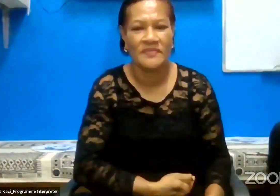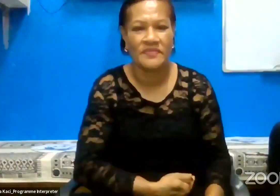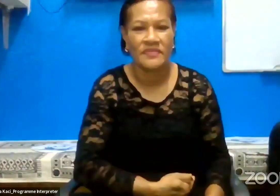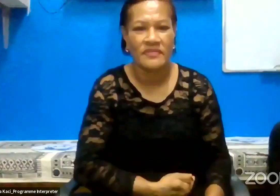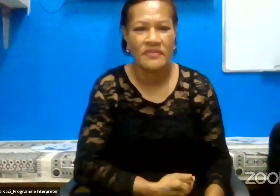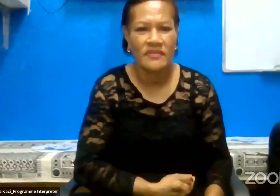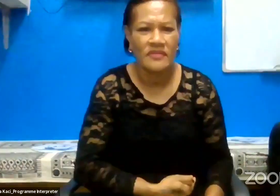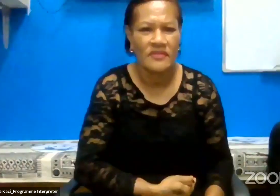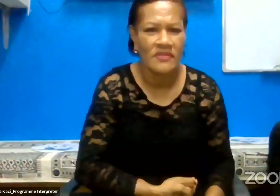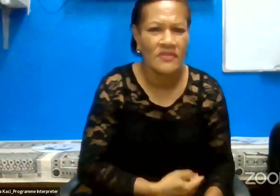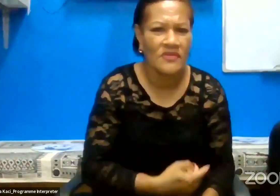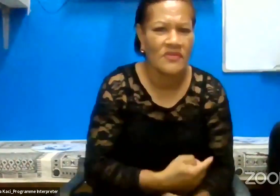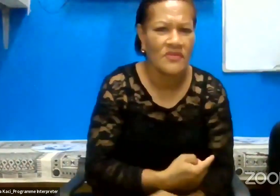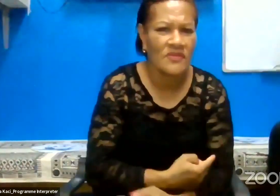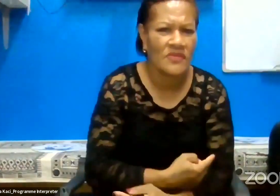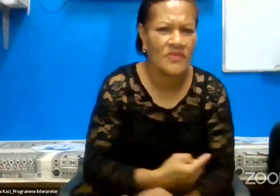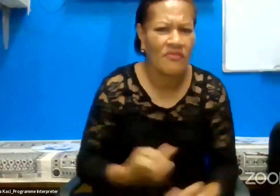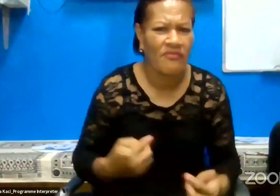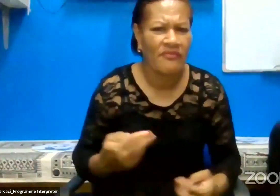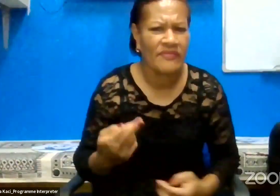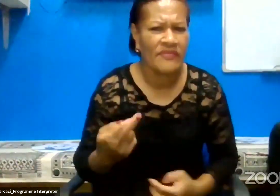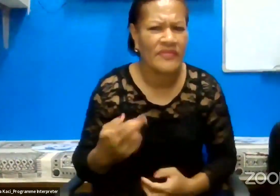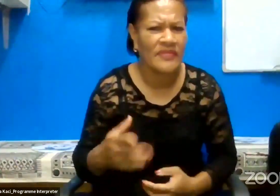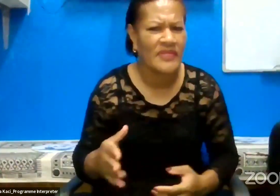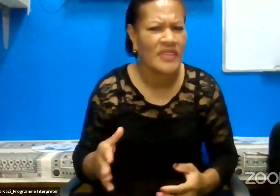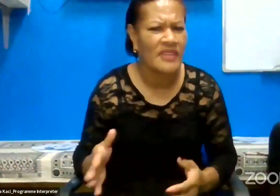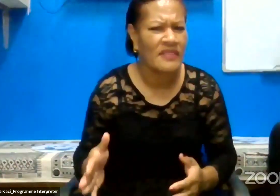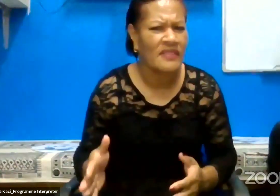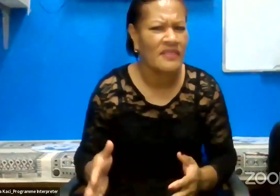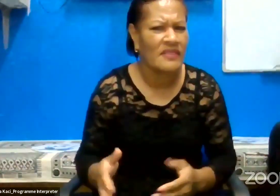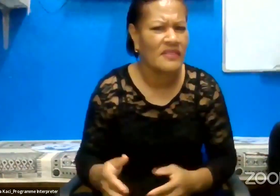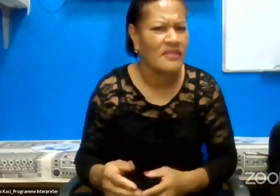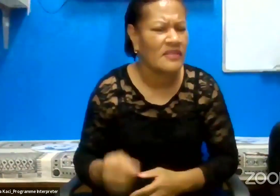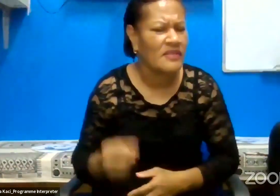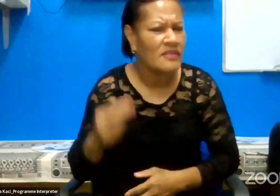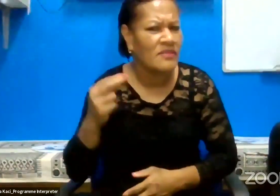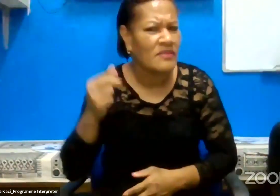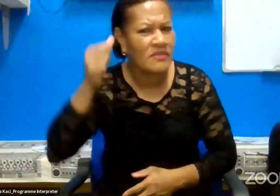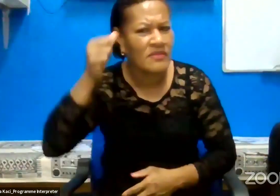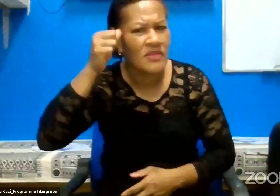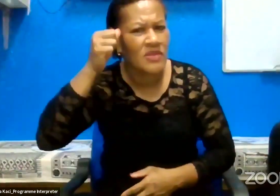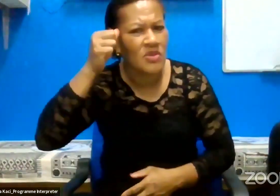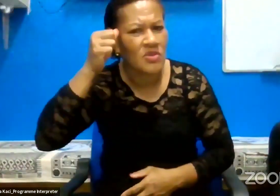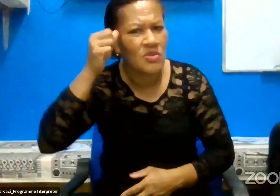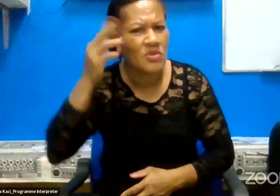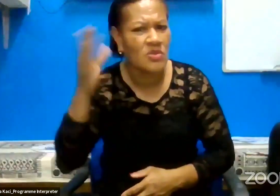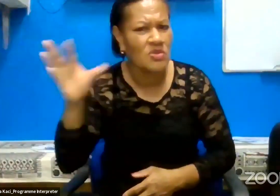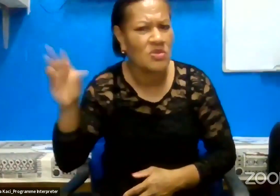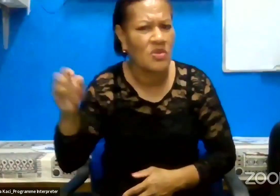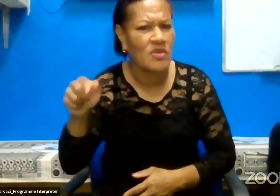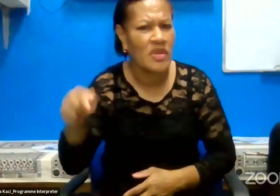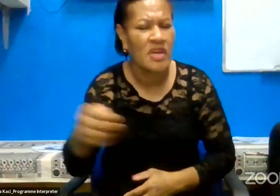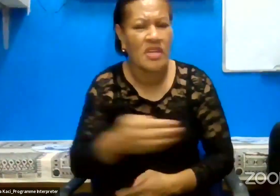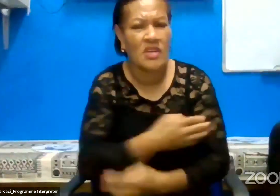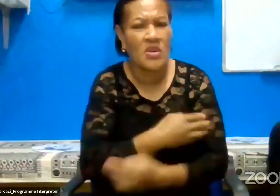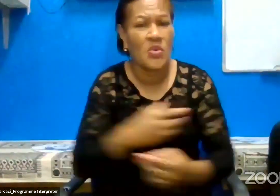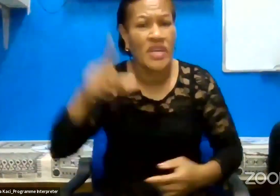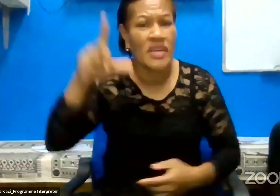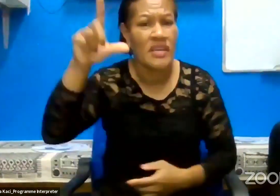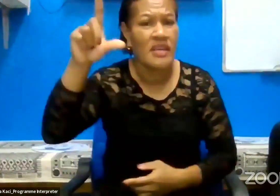on your videos. So, on your videos and just give us a big,